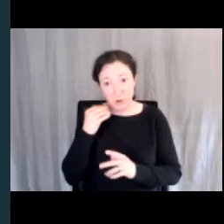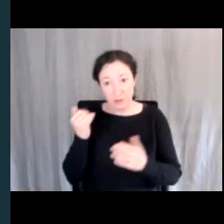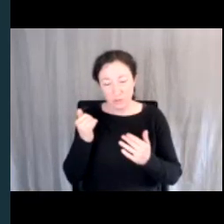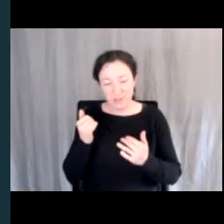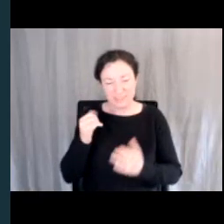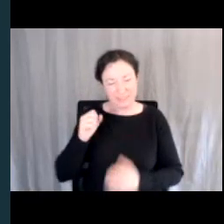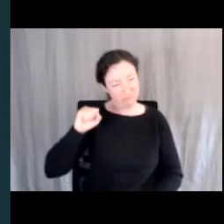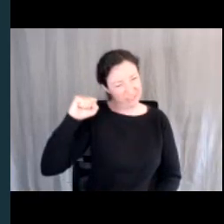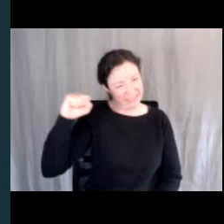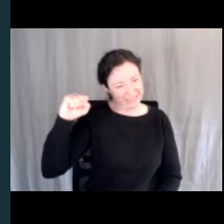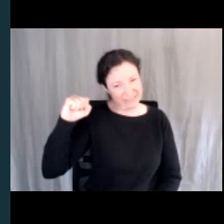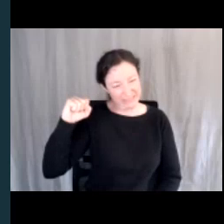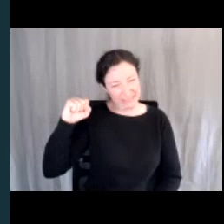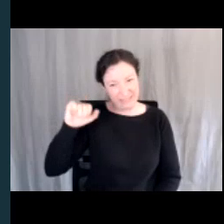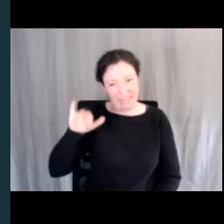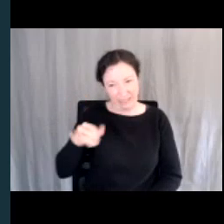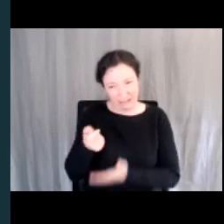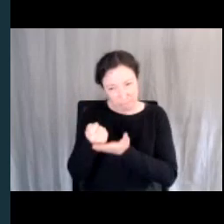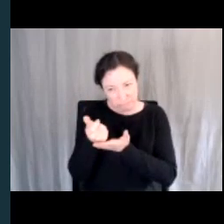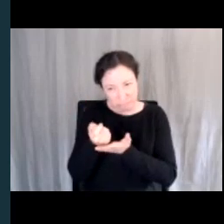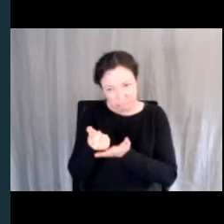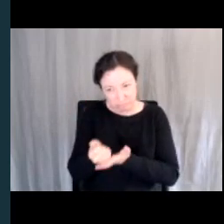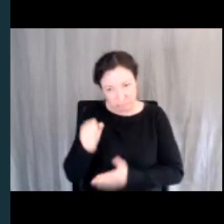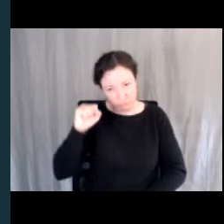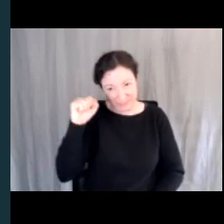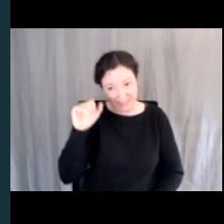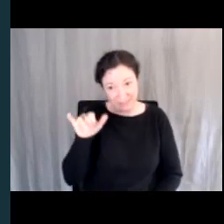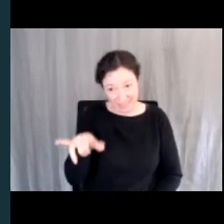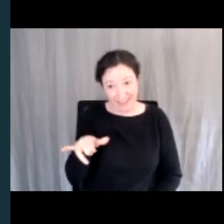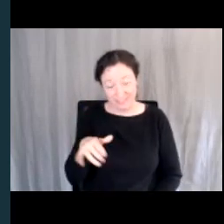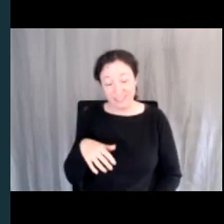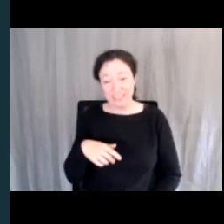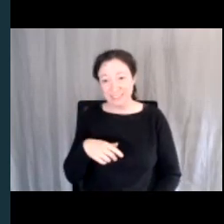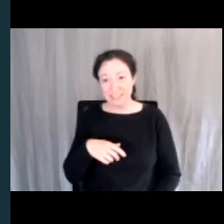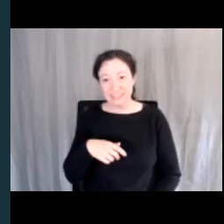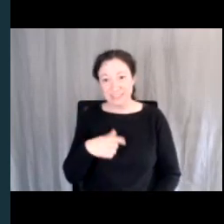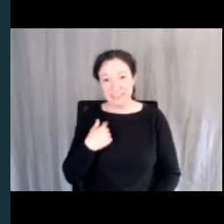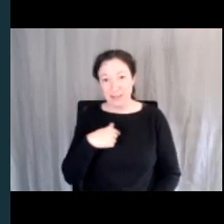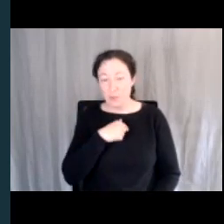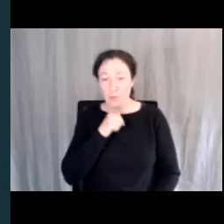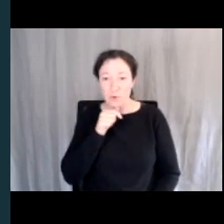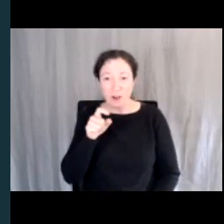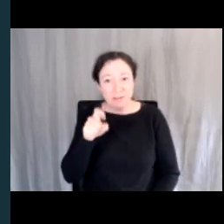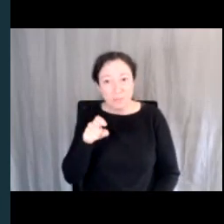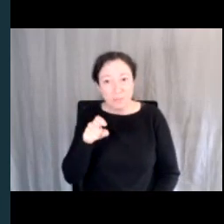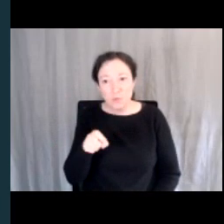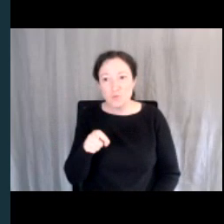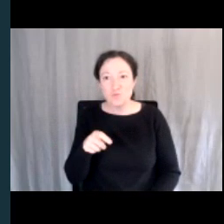and that's, that's by design. Like we're not supposed to do that. We're not supposed to any, nothing in the system is,